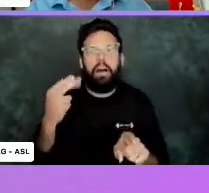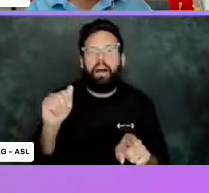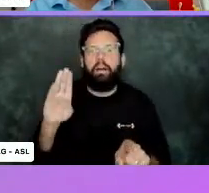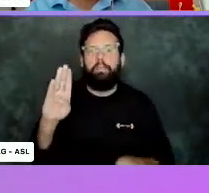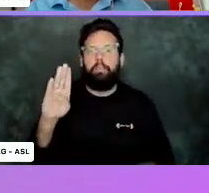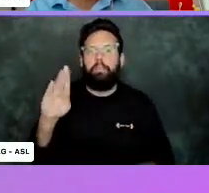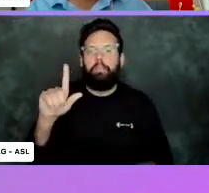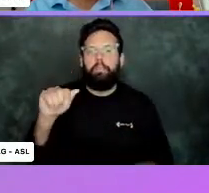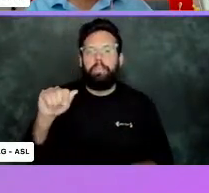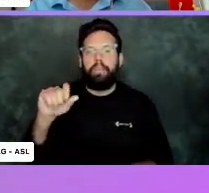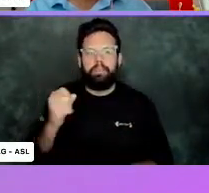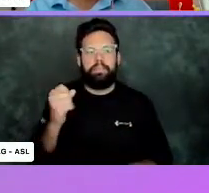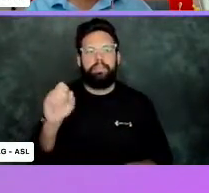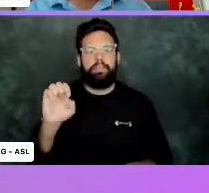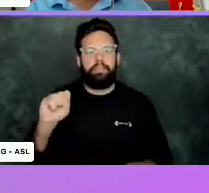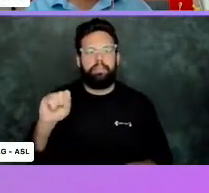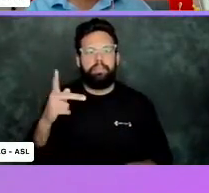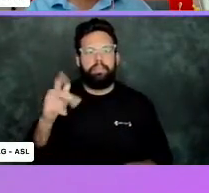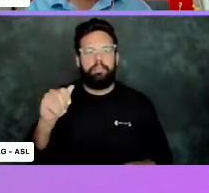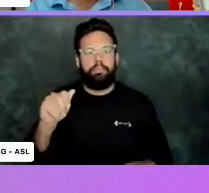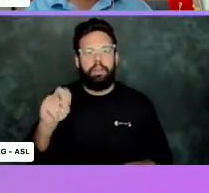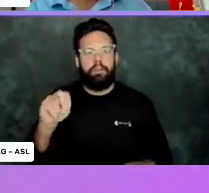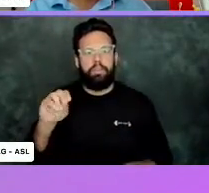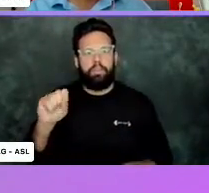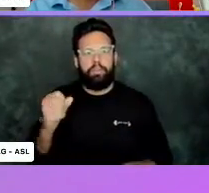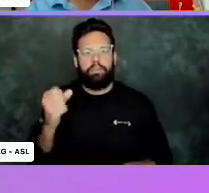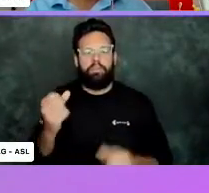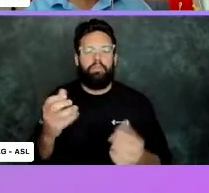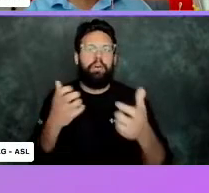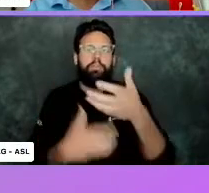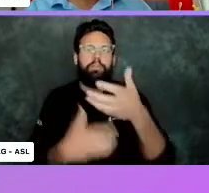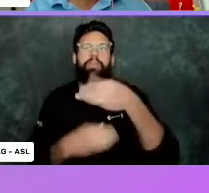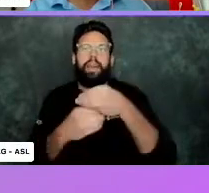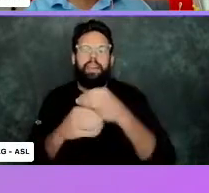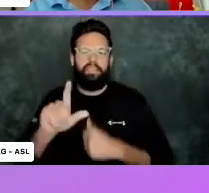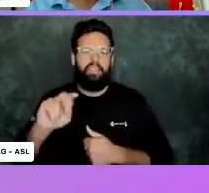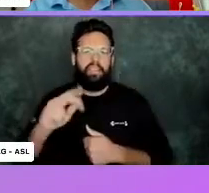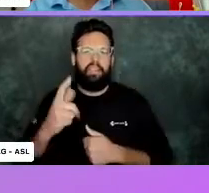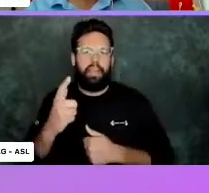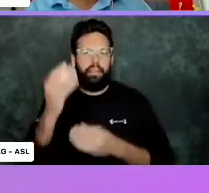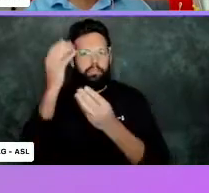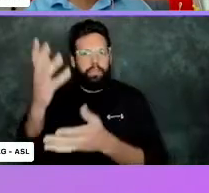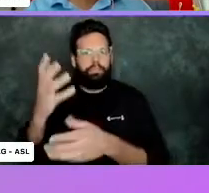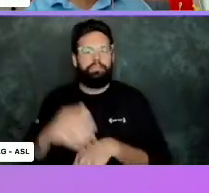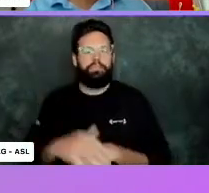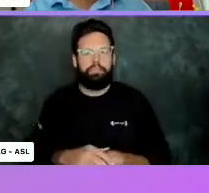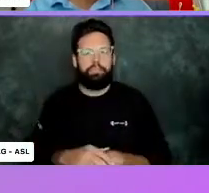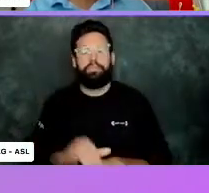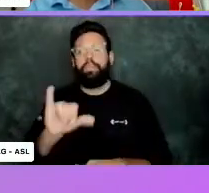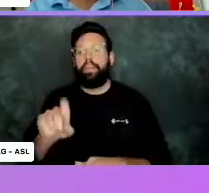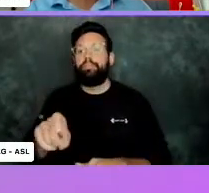Lang equals ES for español. And that should tell screen readers and the browser,